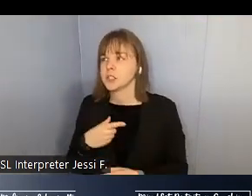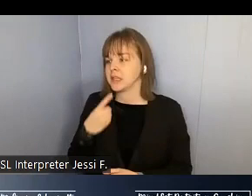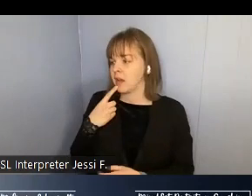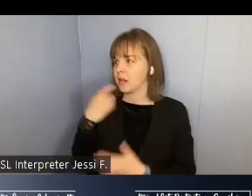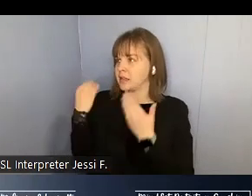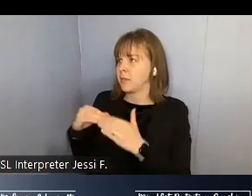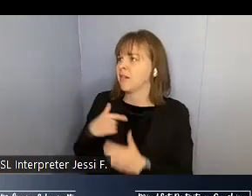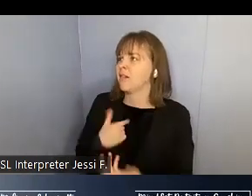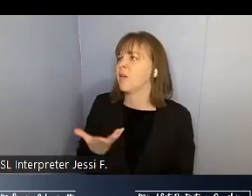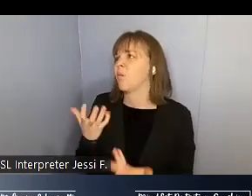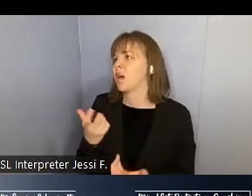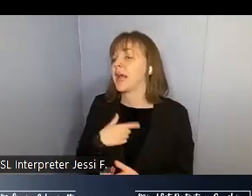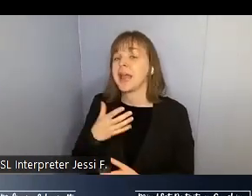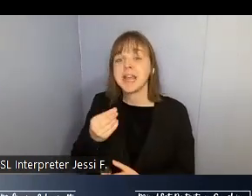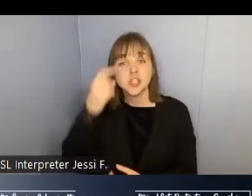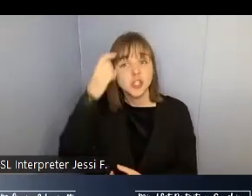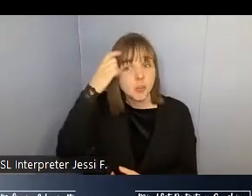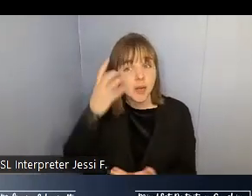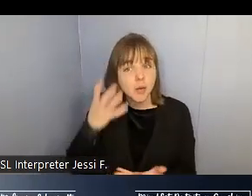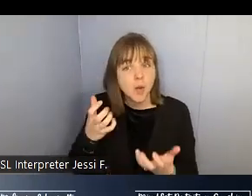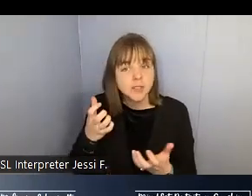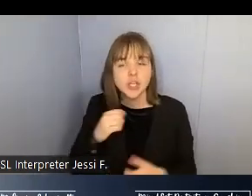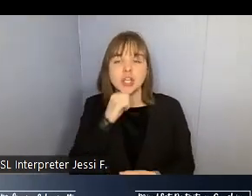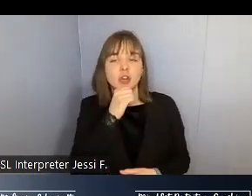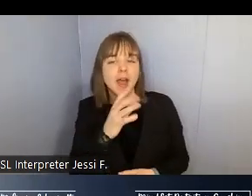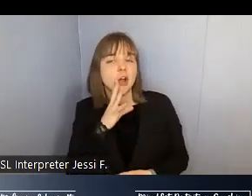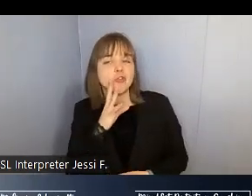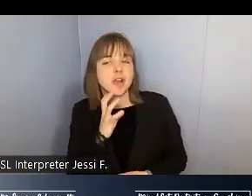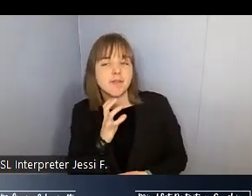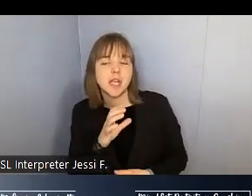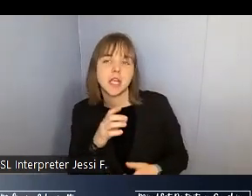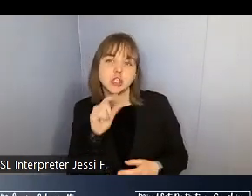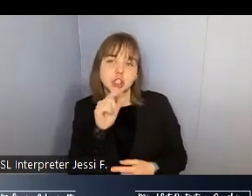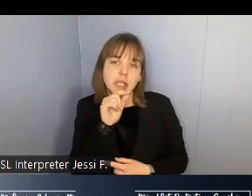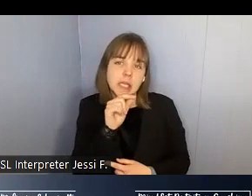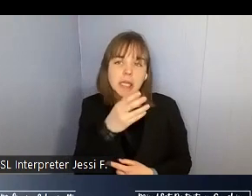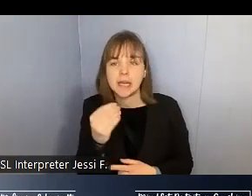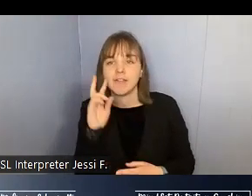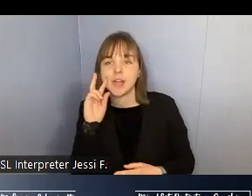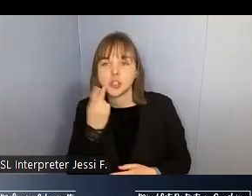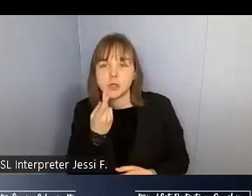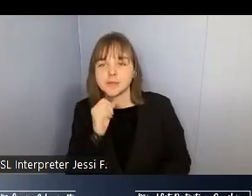are the things you're craving. You're not craving chicken and broccoli. You're craving all the foods that you are now not allowed to eat while you're on this diet.